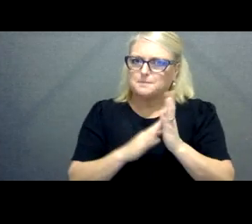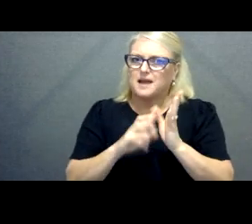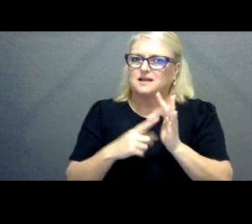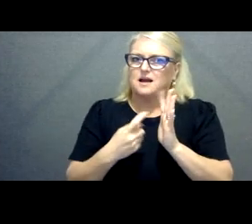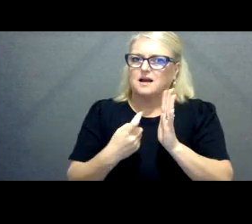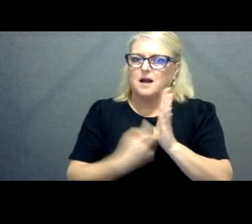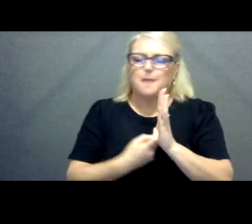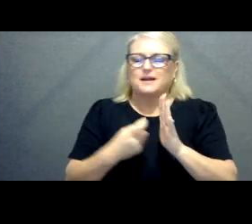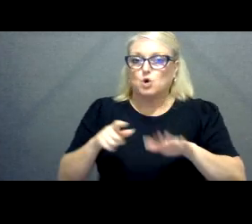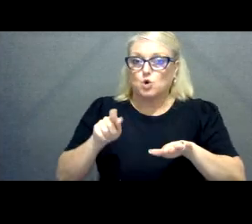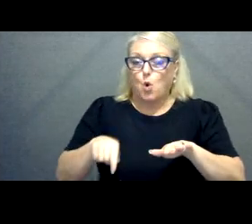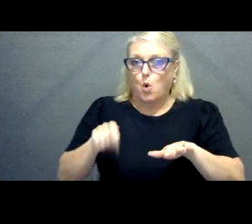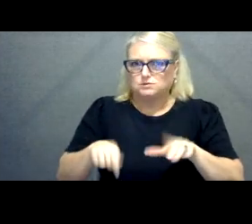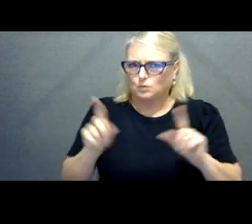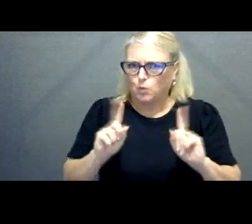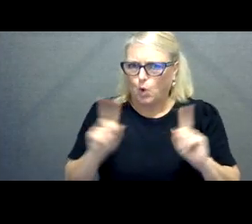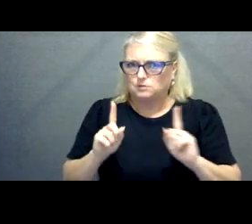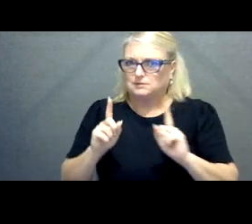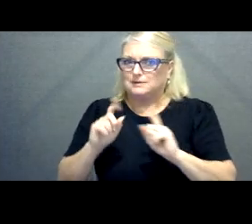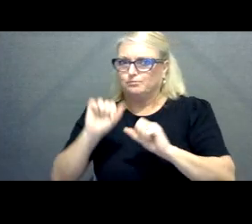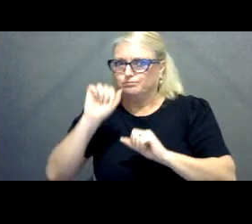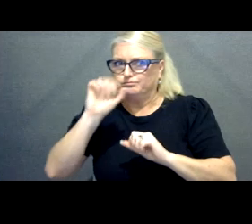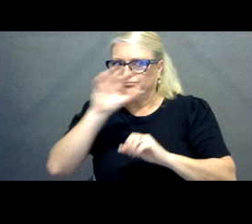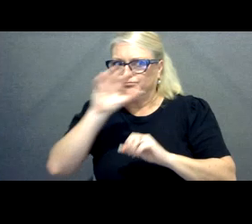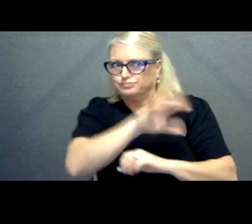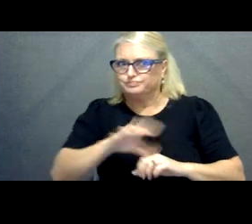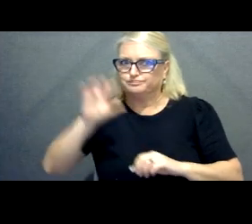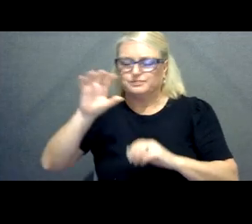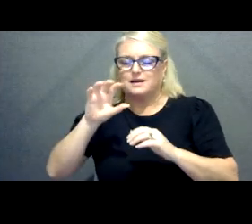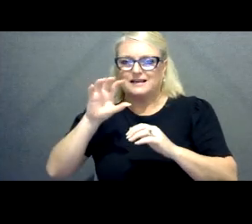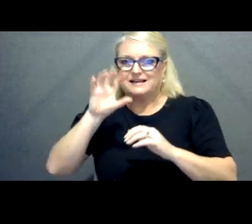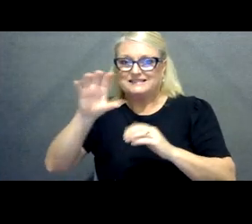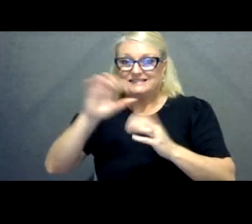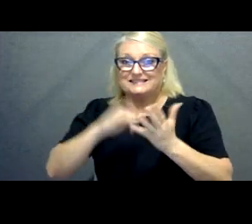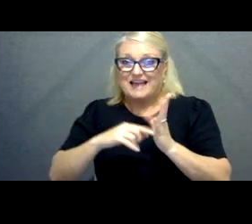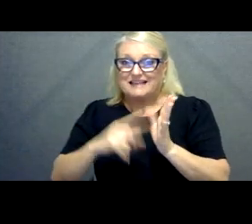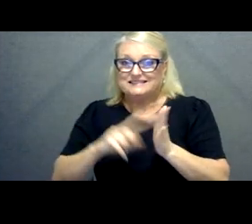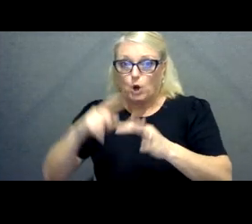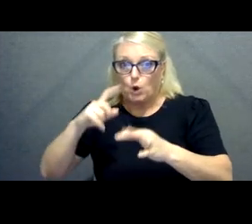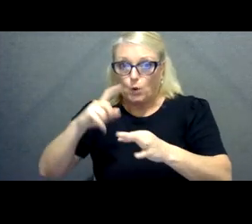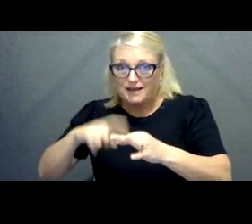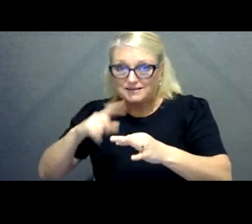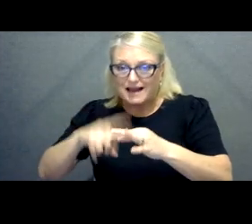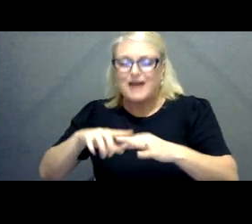yeah it really depends on the matter that you're applying for aid for I mean really common ones are